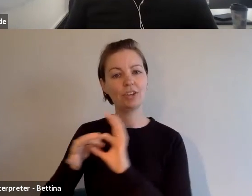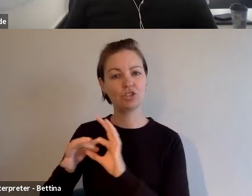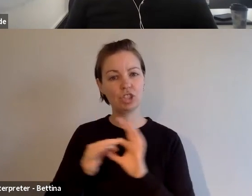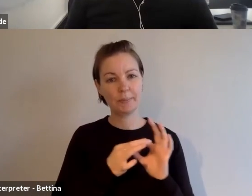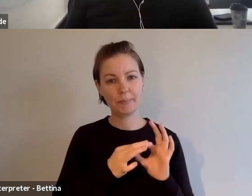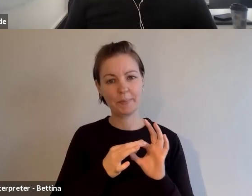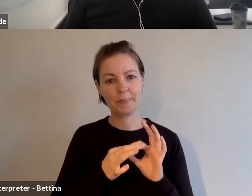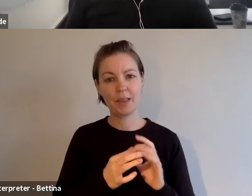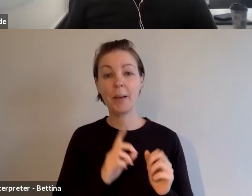the economy and the